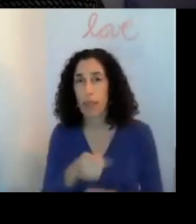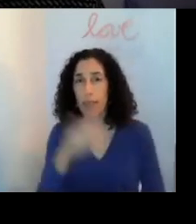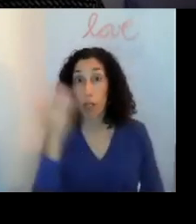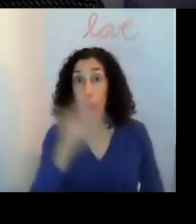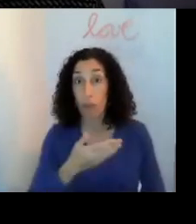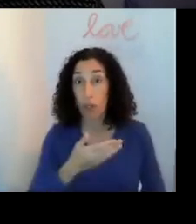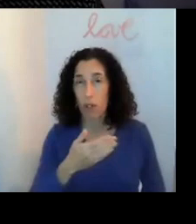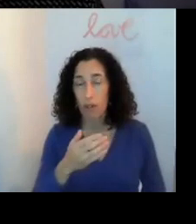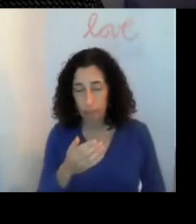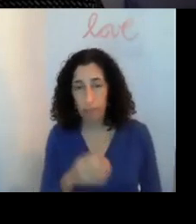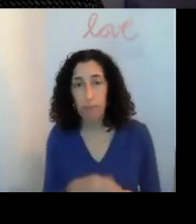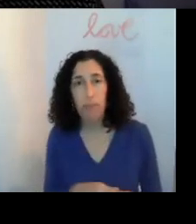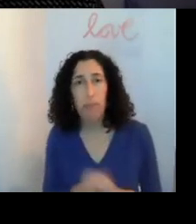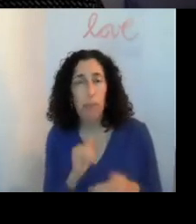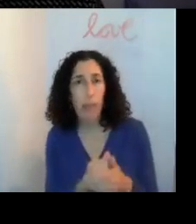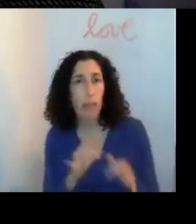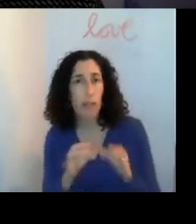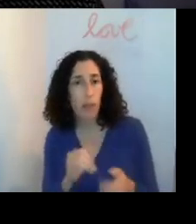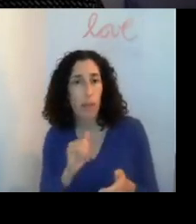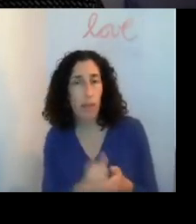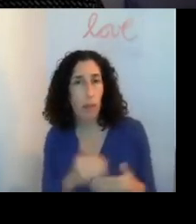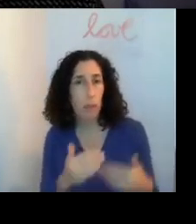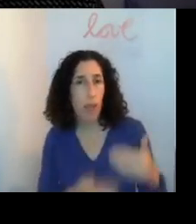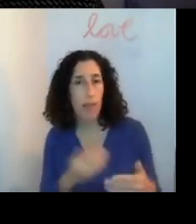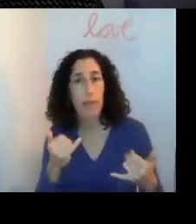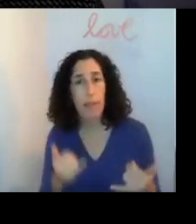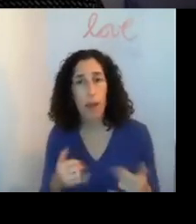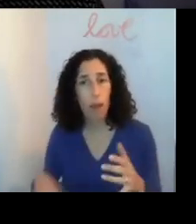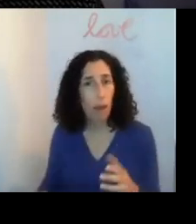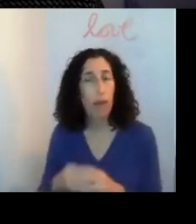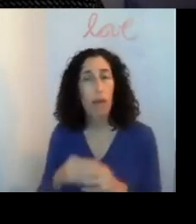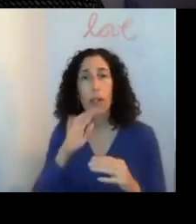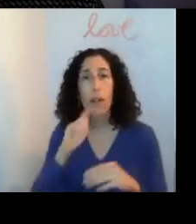to think about what we could contribute to the text visually, but with the simplest means